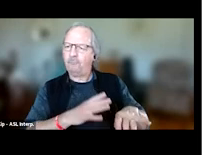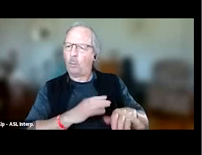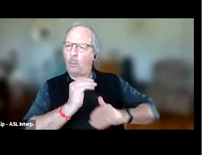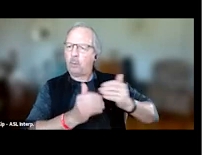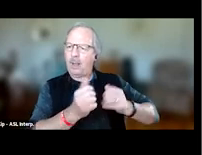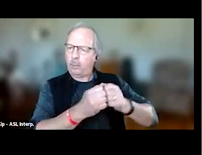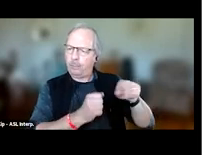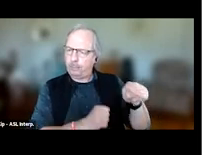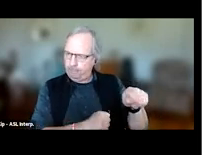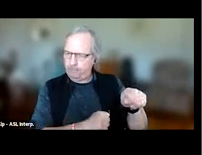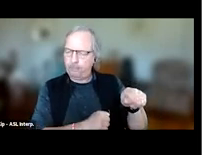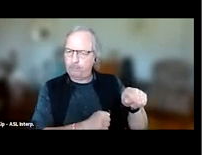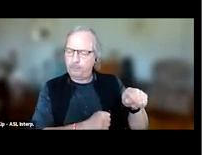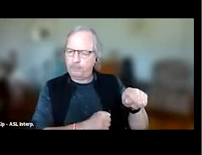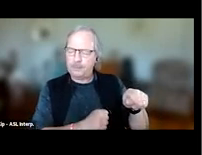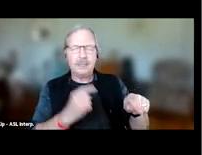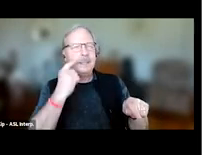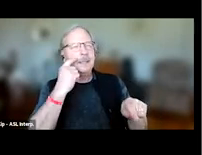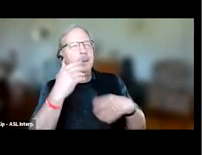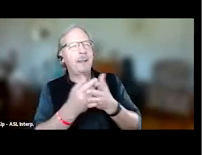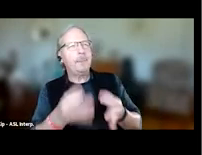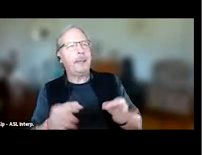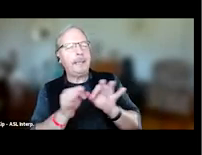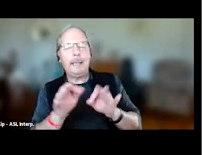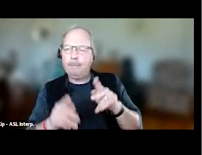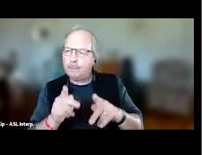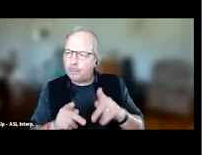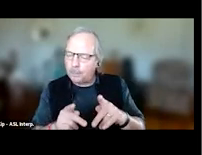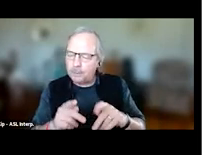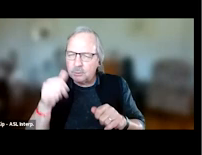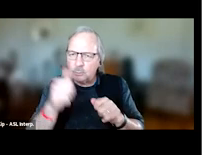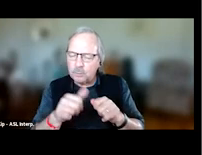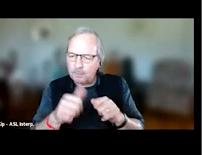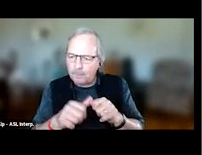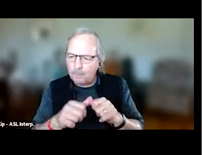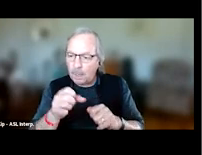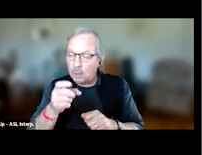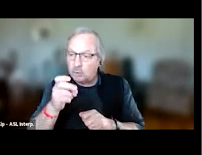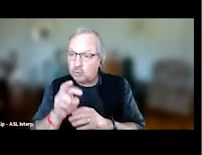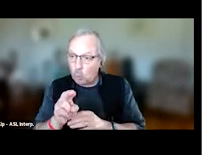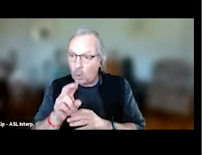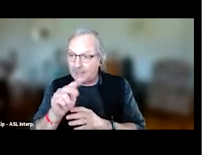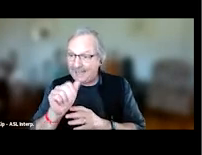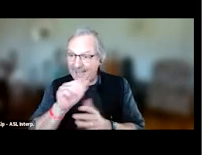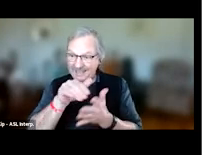So, and just thinking about the key people, just remember that your SOAR TA Center liaison is really